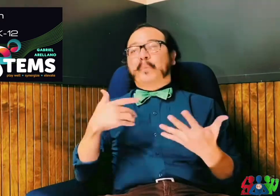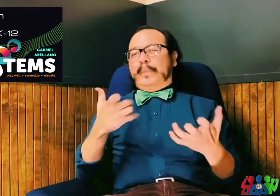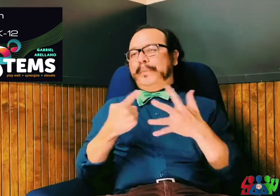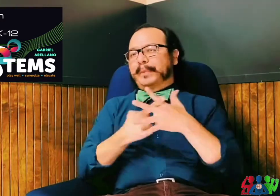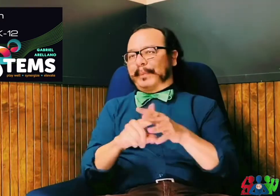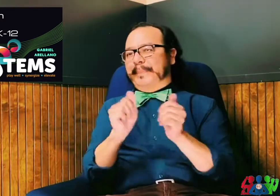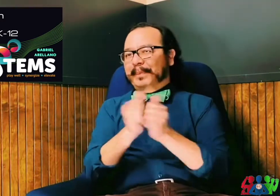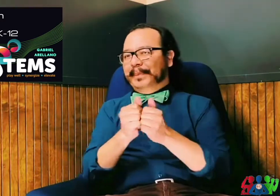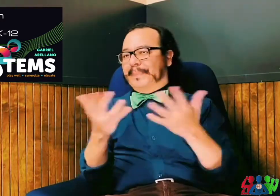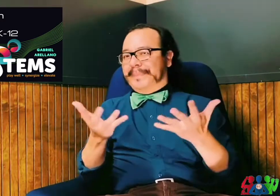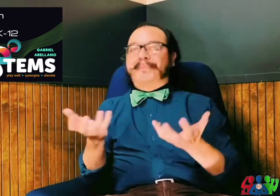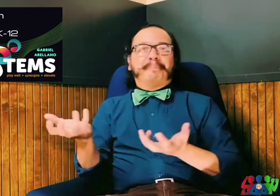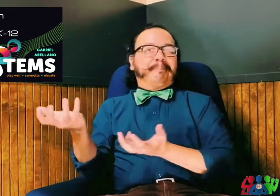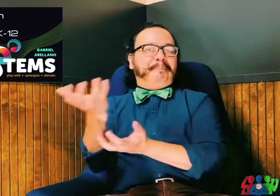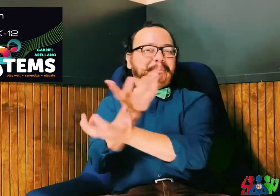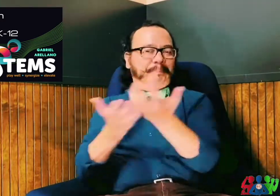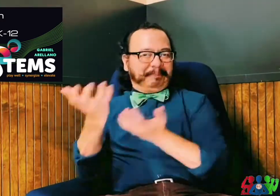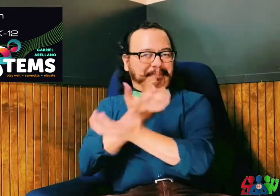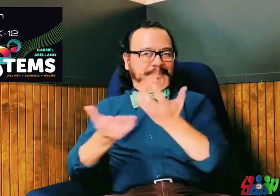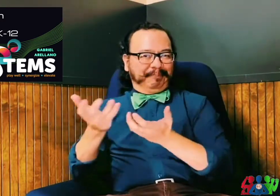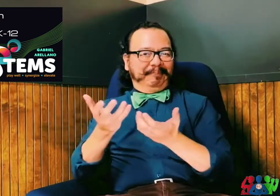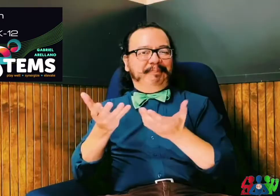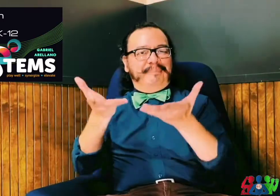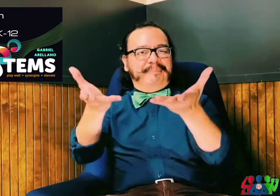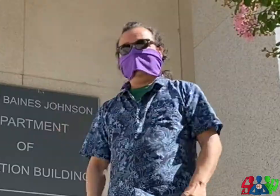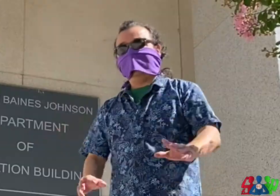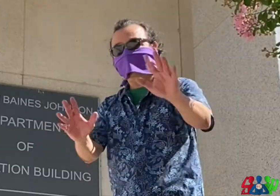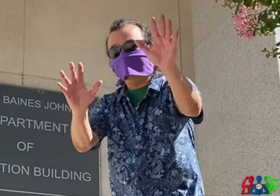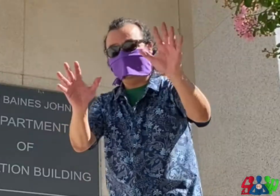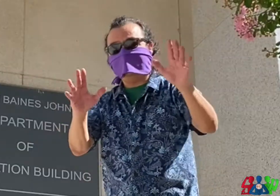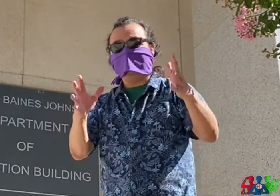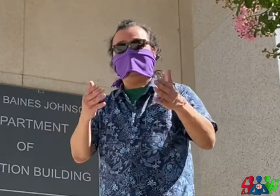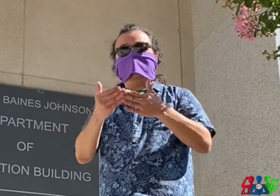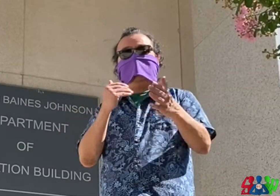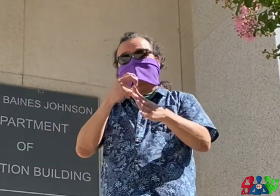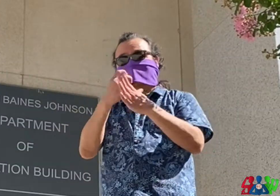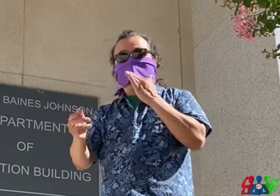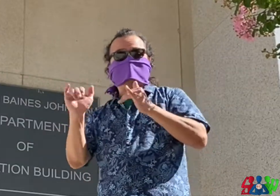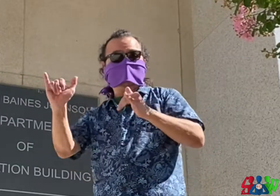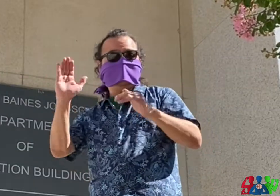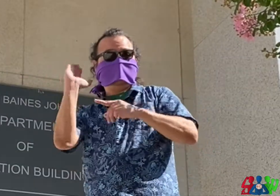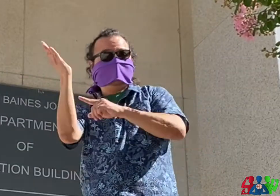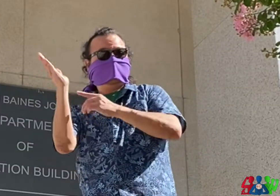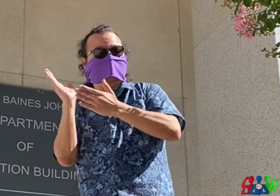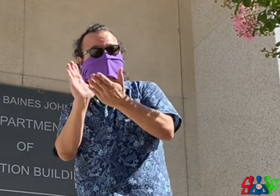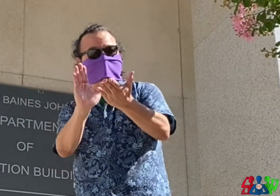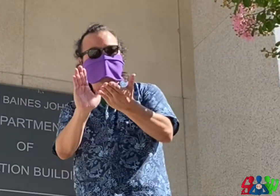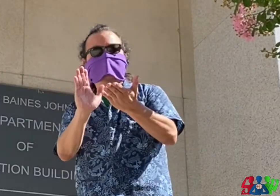Let's start this presentation with a focus on STEM. Hey! Before we start this presentation,